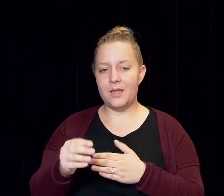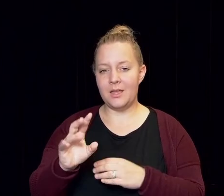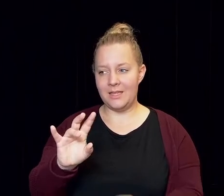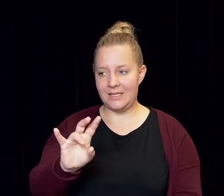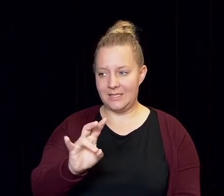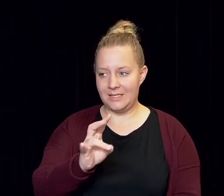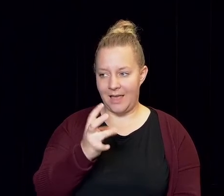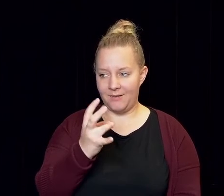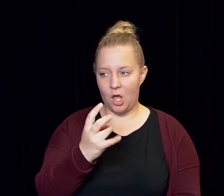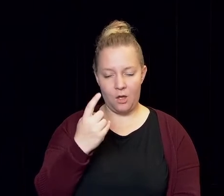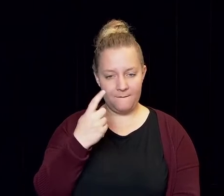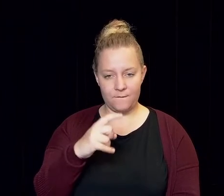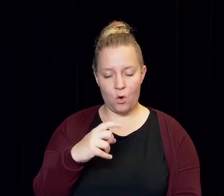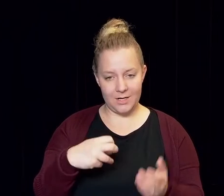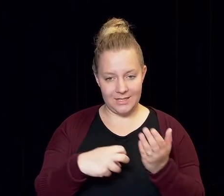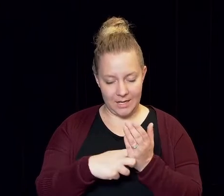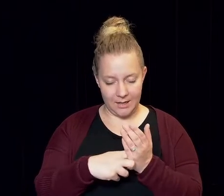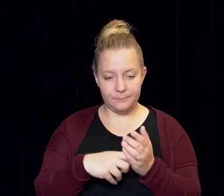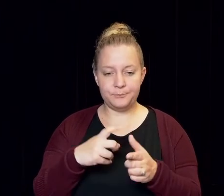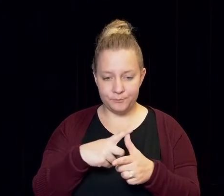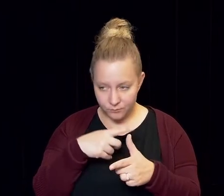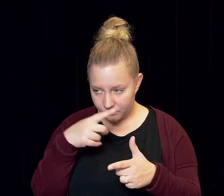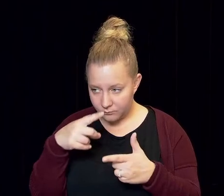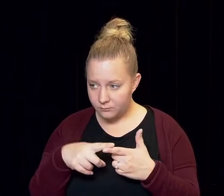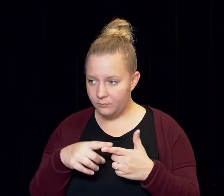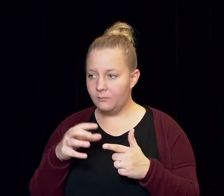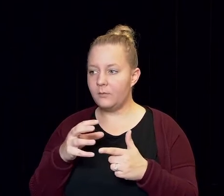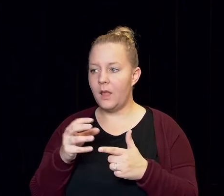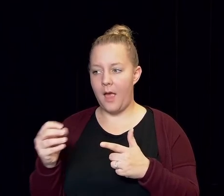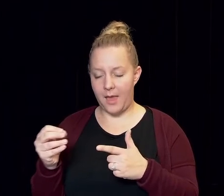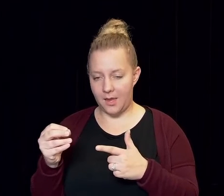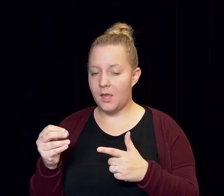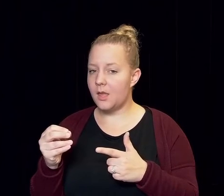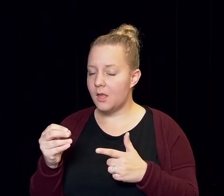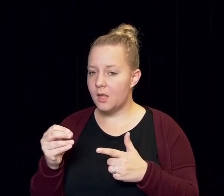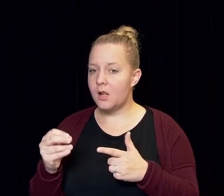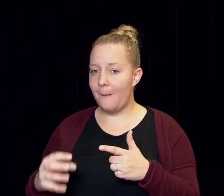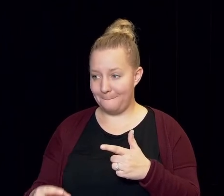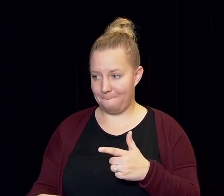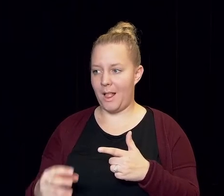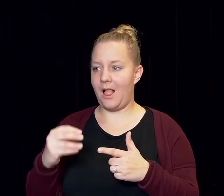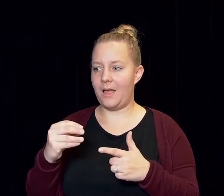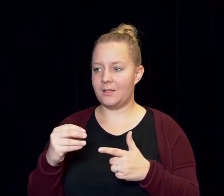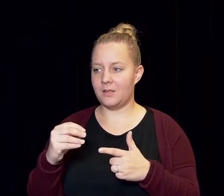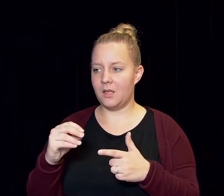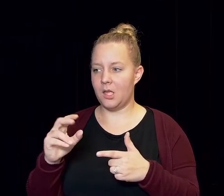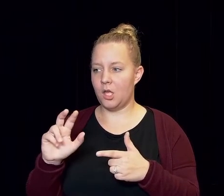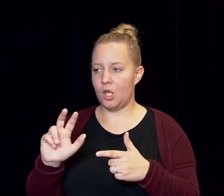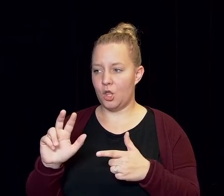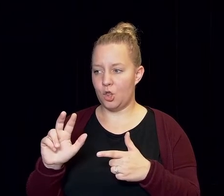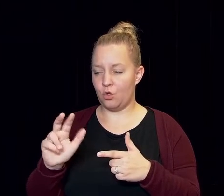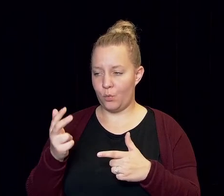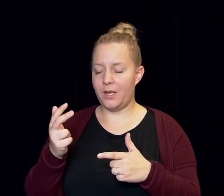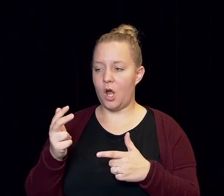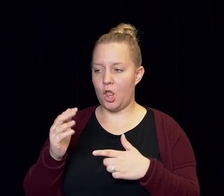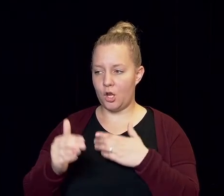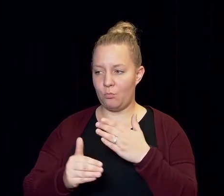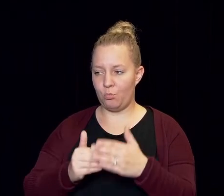baseball for the ticket and and or plus a $3 processing fee. So, I'm purchasing 1 ticket